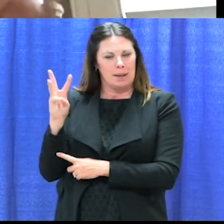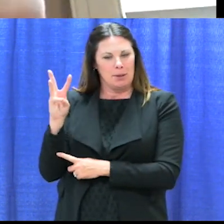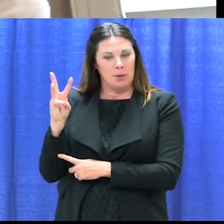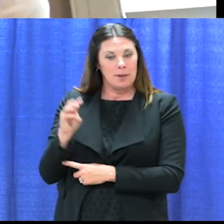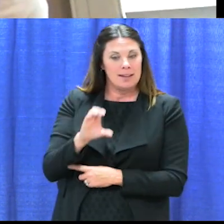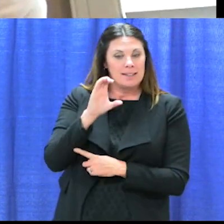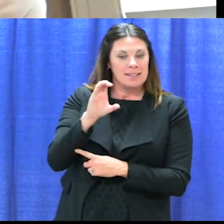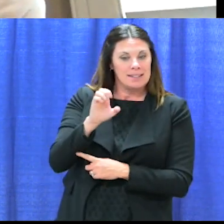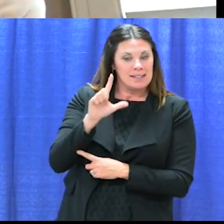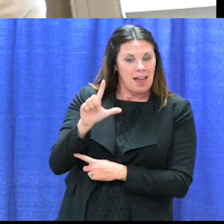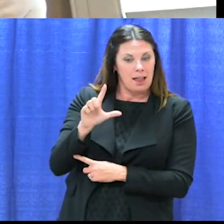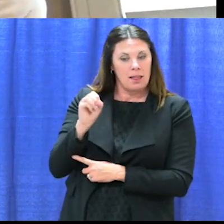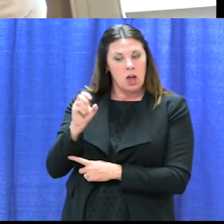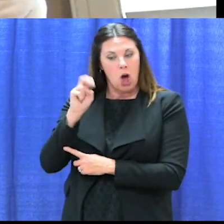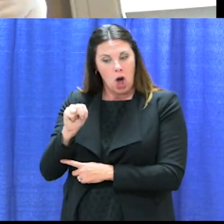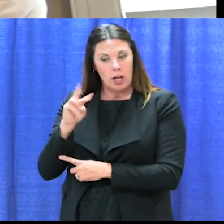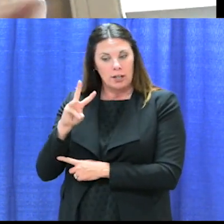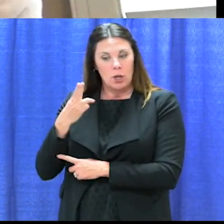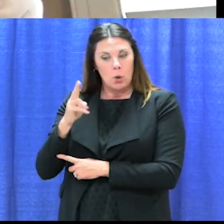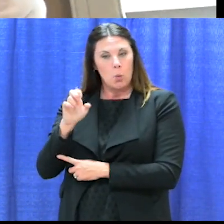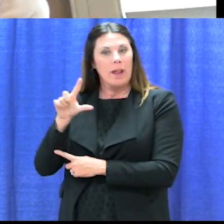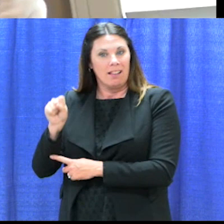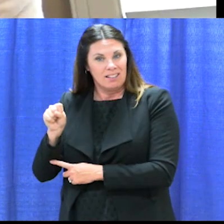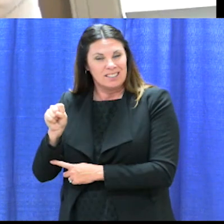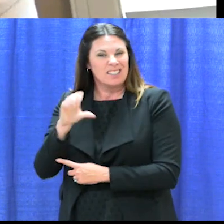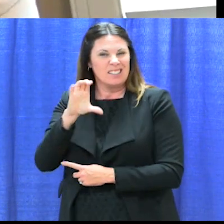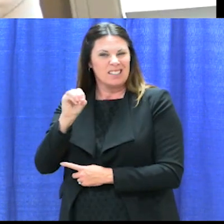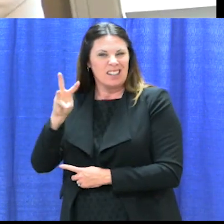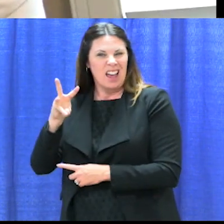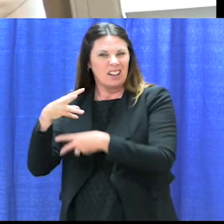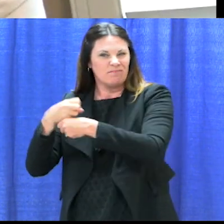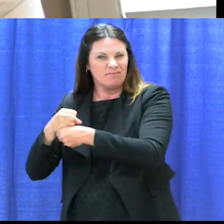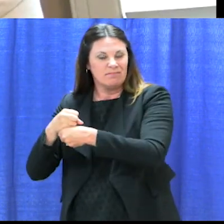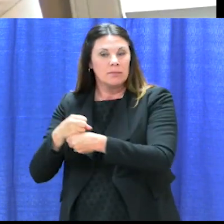Would you have to be willing to learn about something like that especially for an area like Butte County?